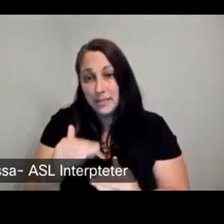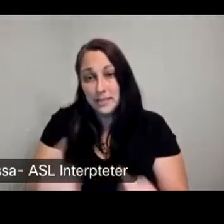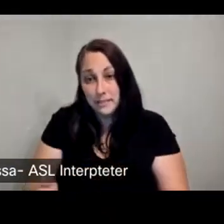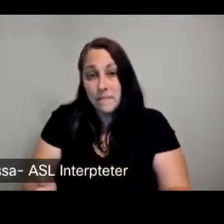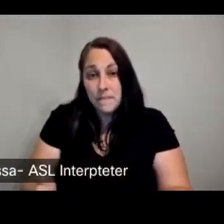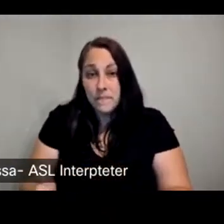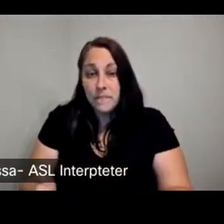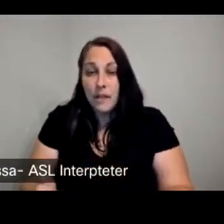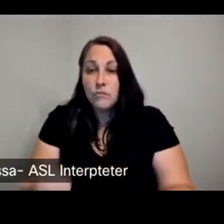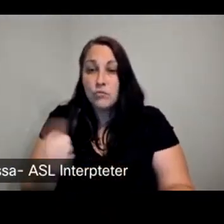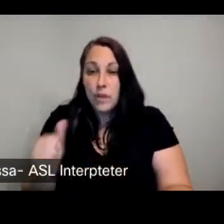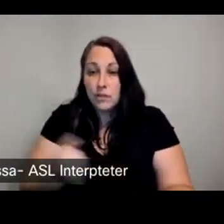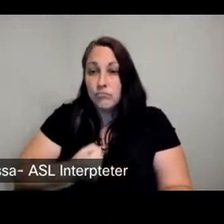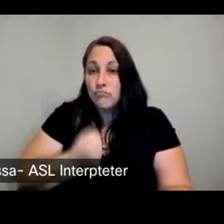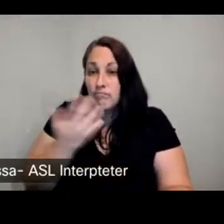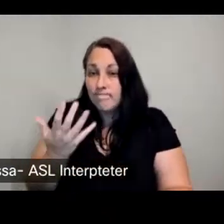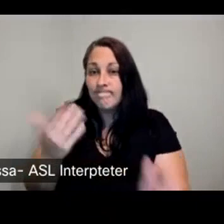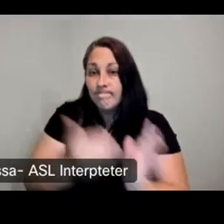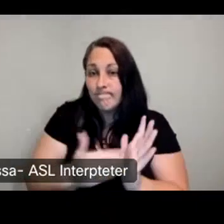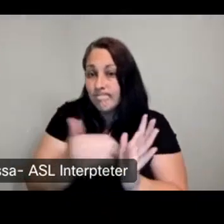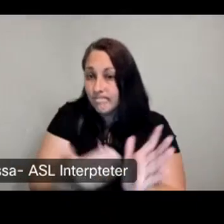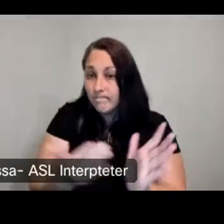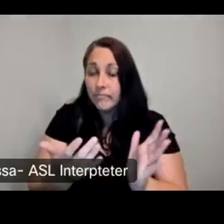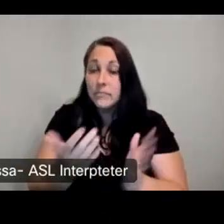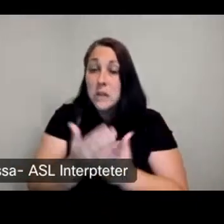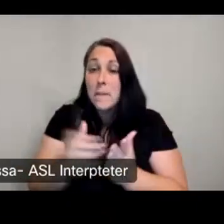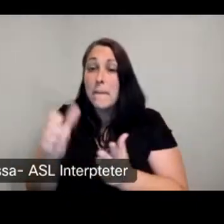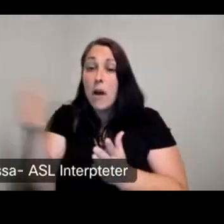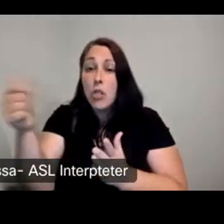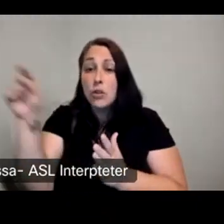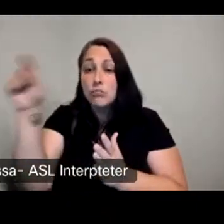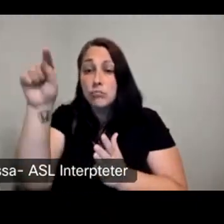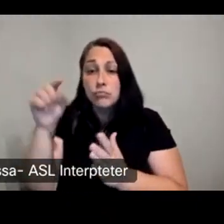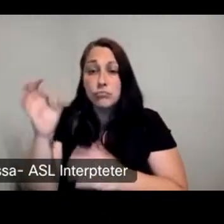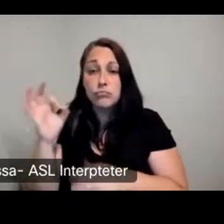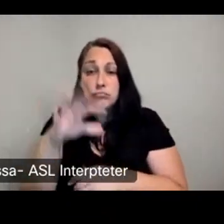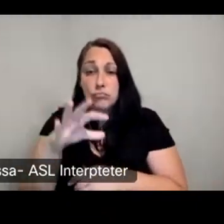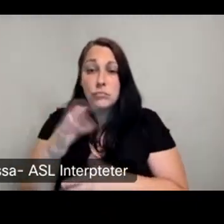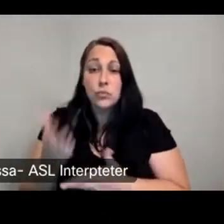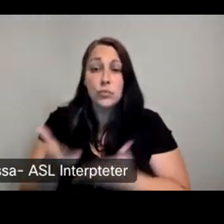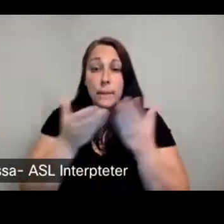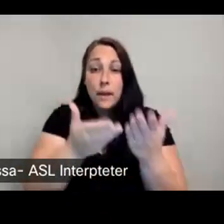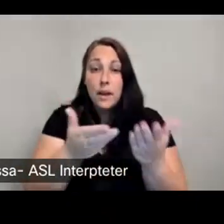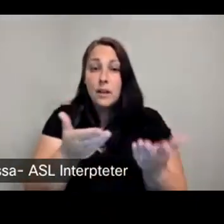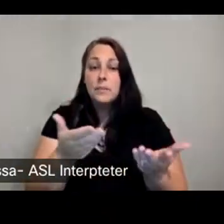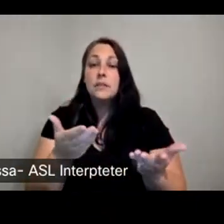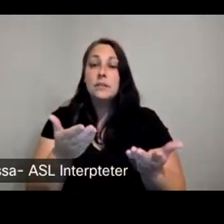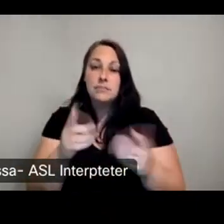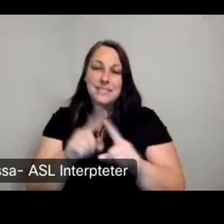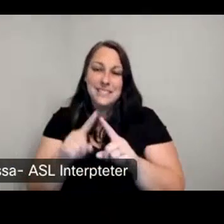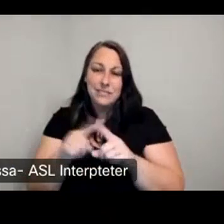a couple of other recommendations that I know are um desired by other sections of the city we have